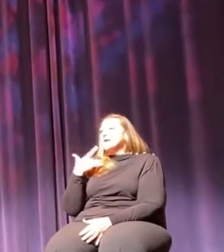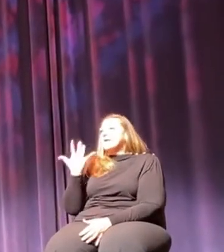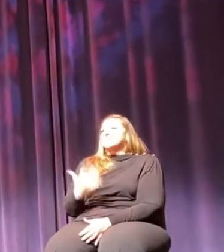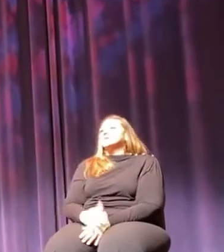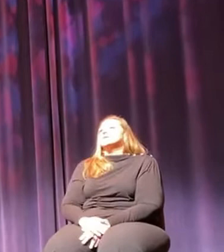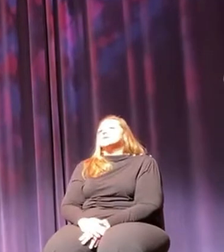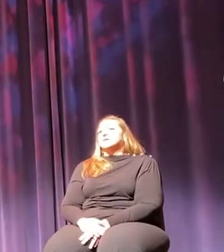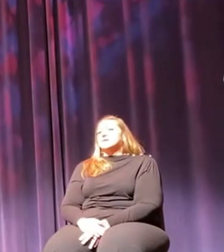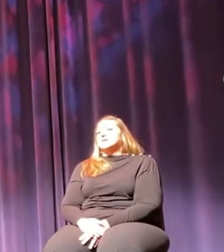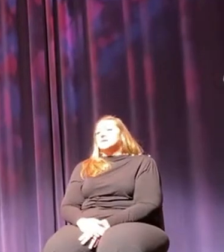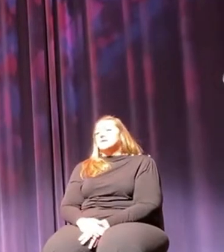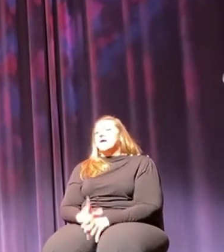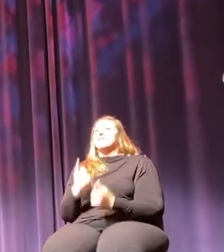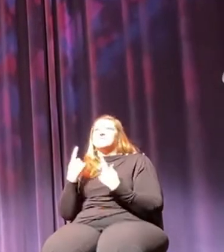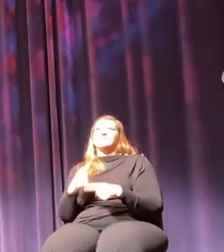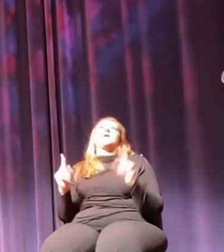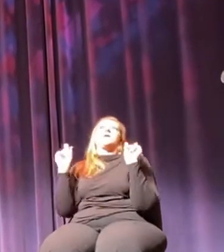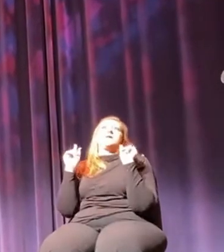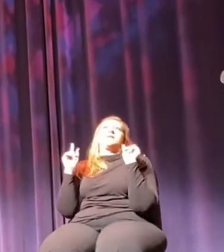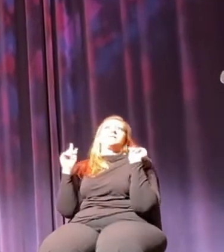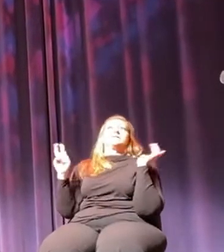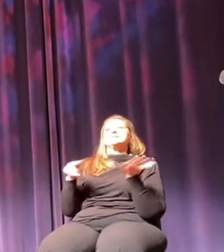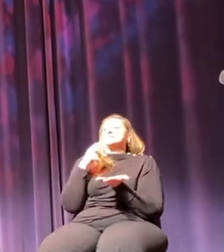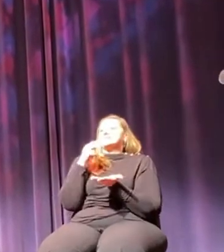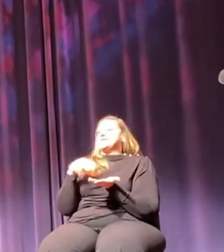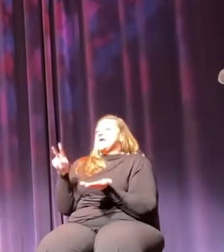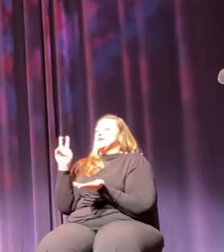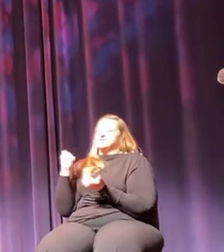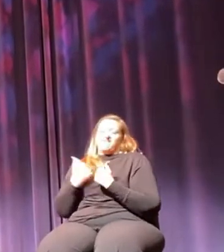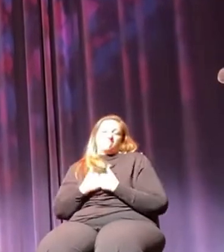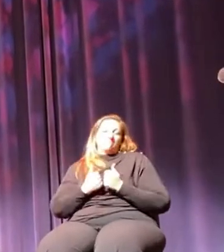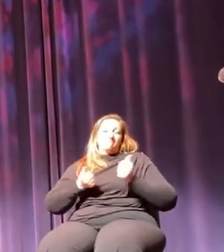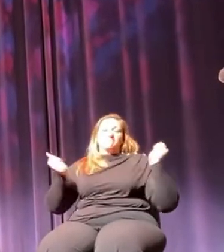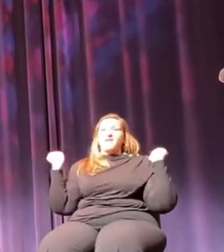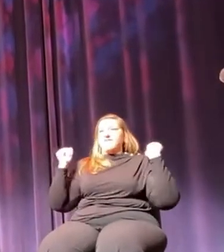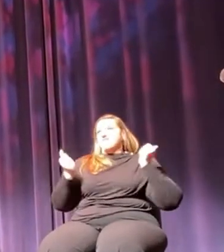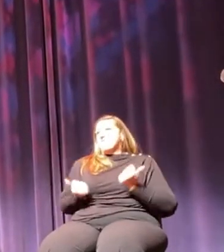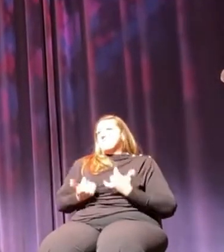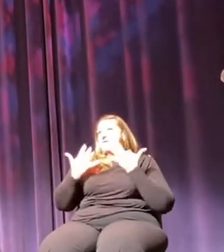I'm finally dancing. I freed myself from the flames, my scars,